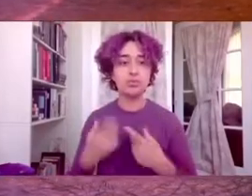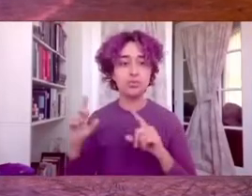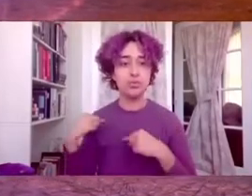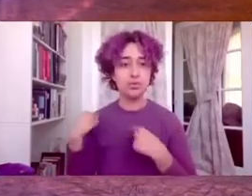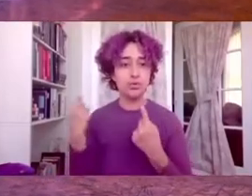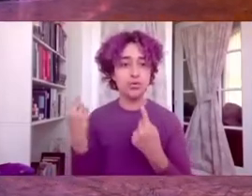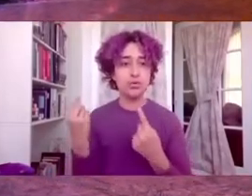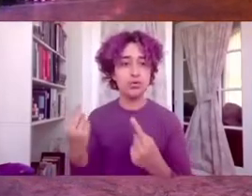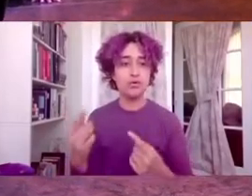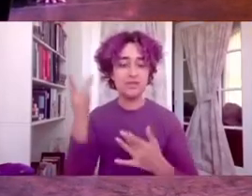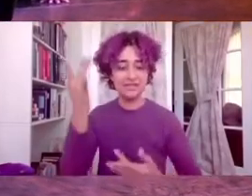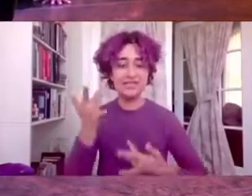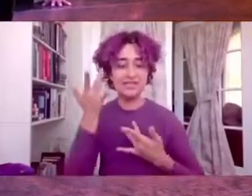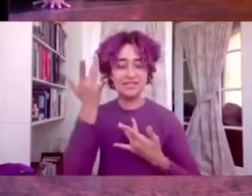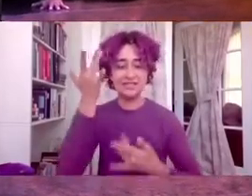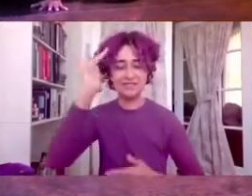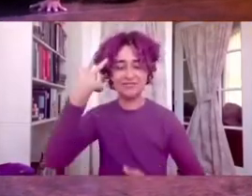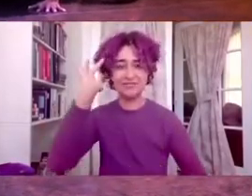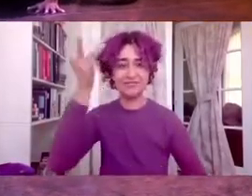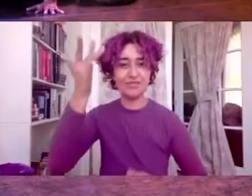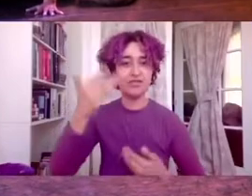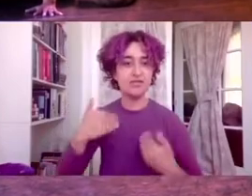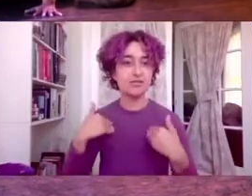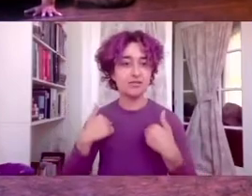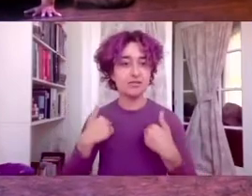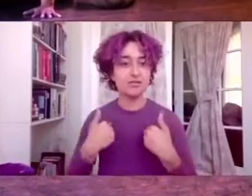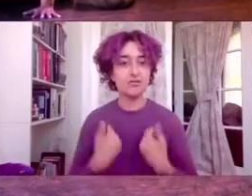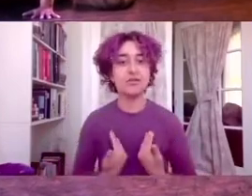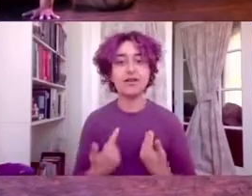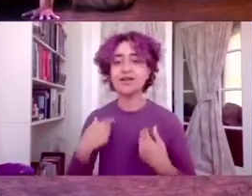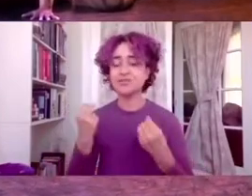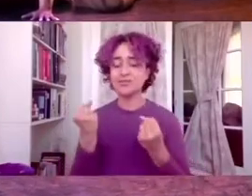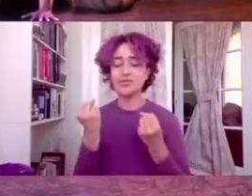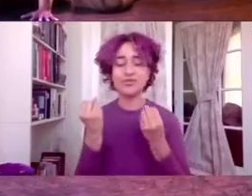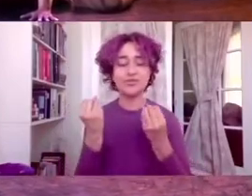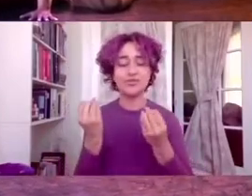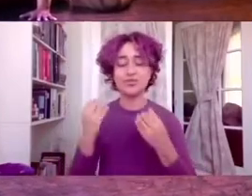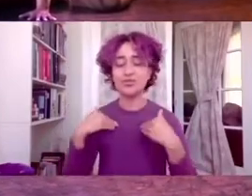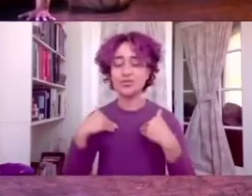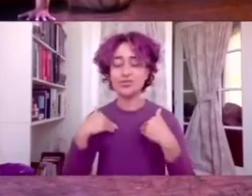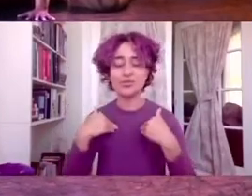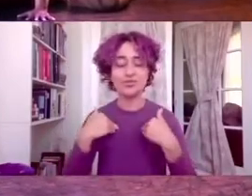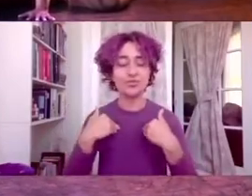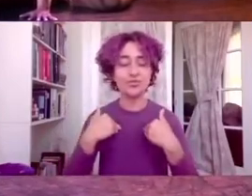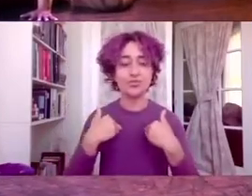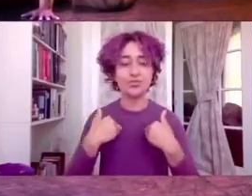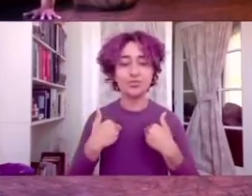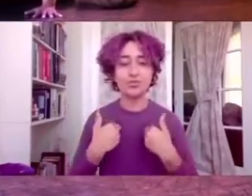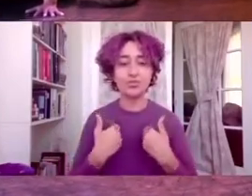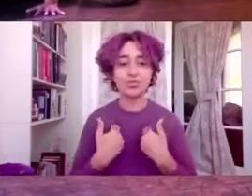Of being sick and tired. I'm so tired.